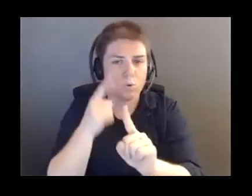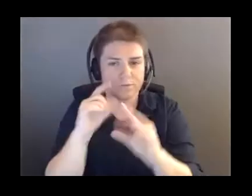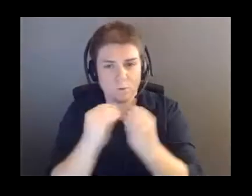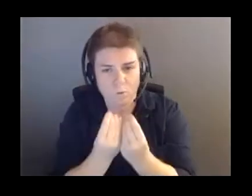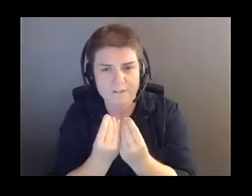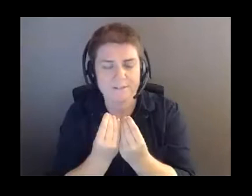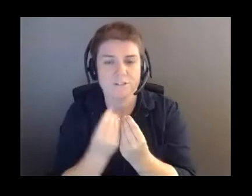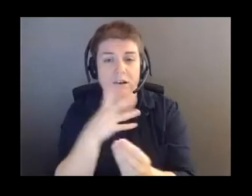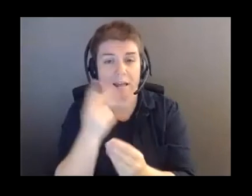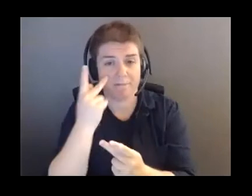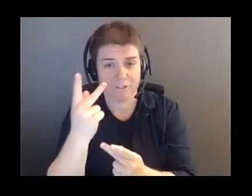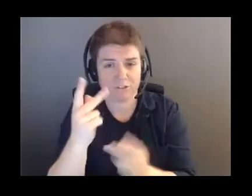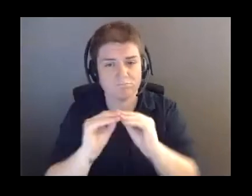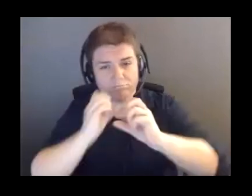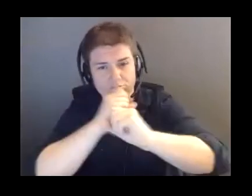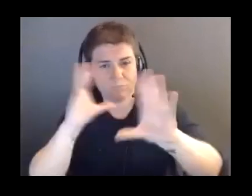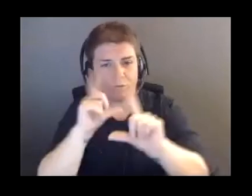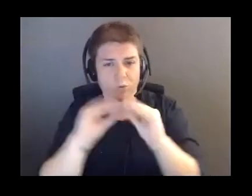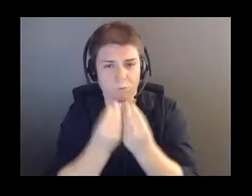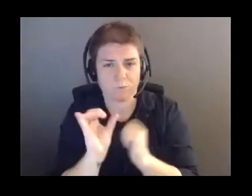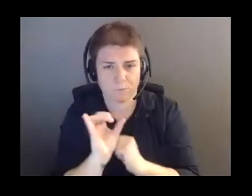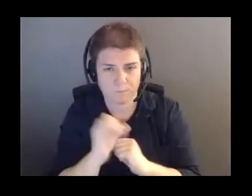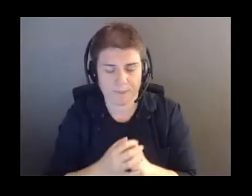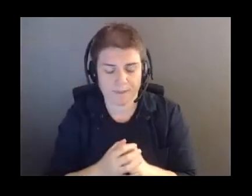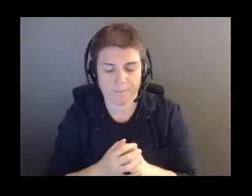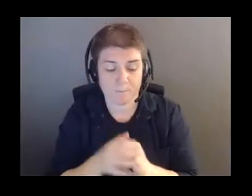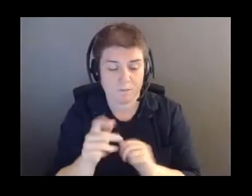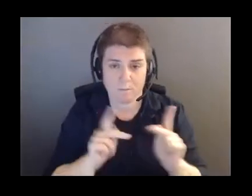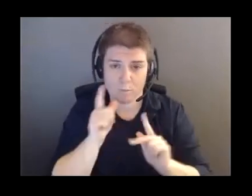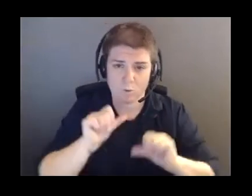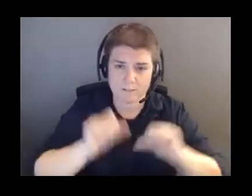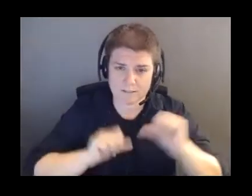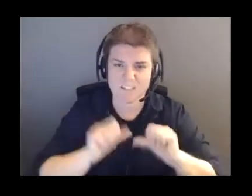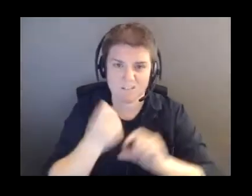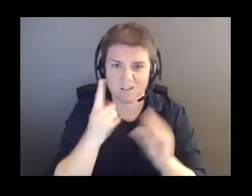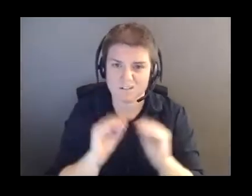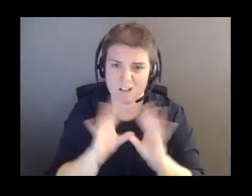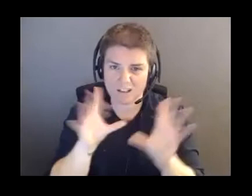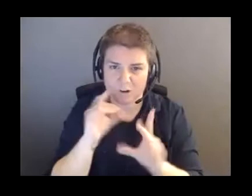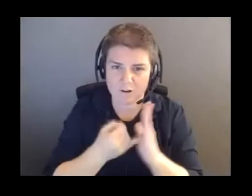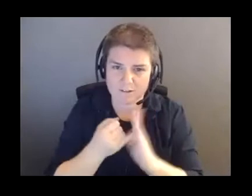and vision. The assessors will understand what artistic impact means to you based on